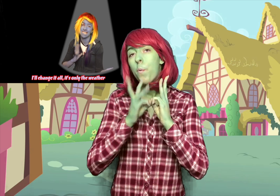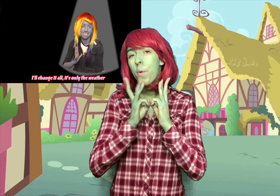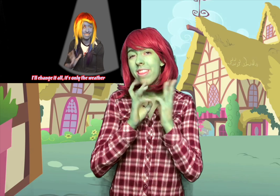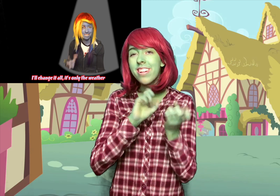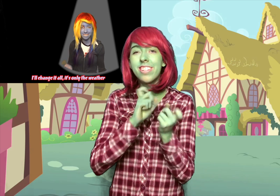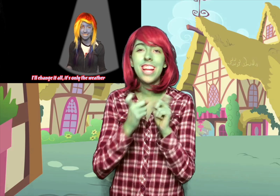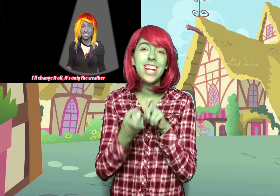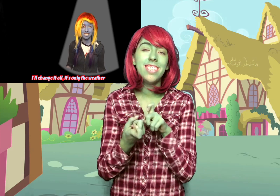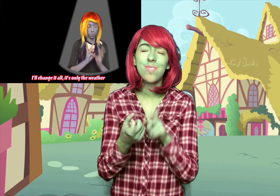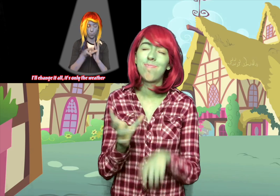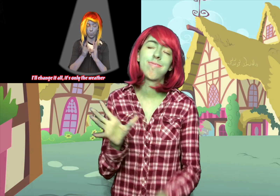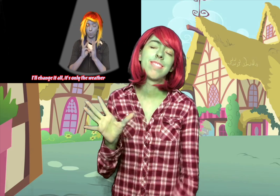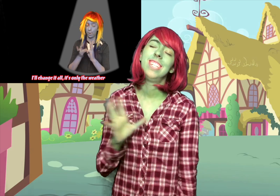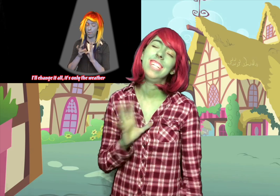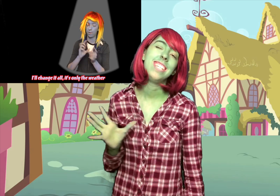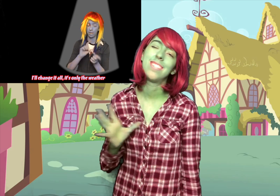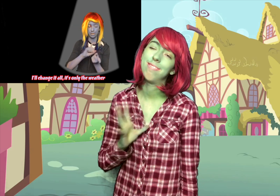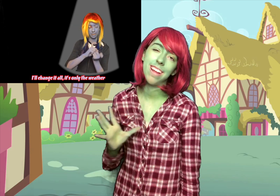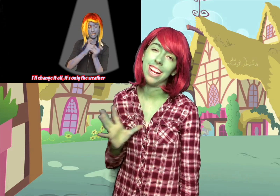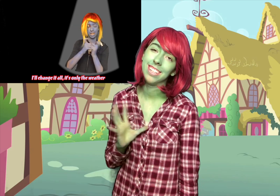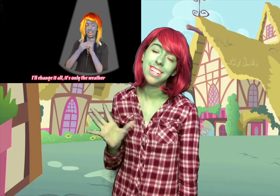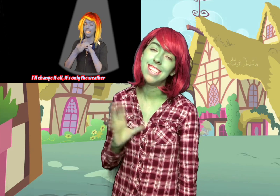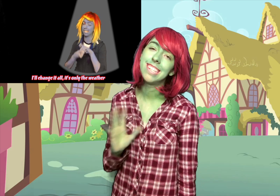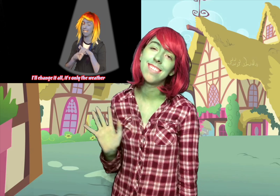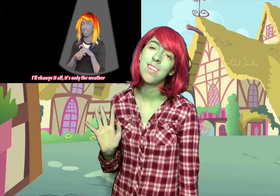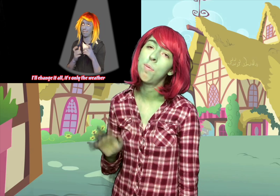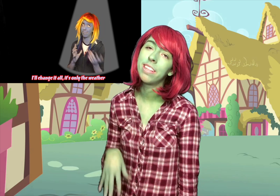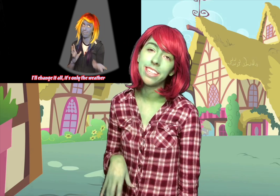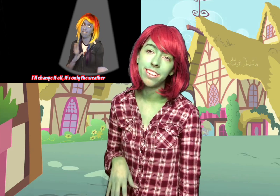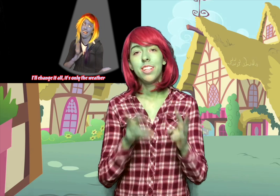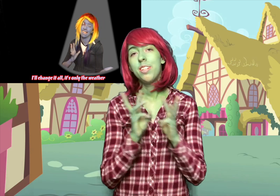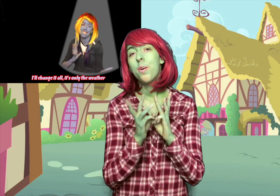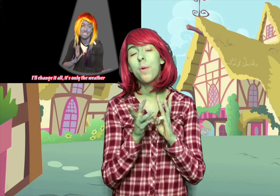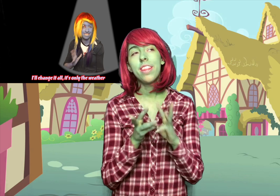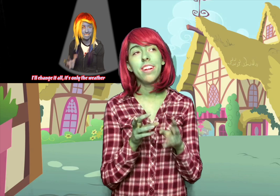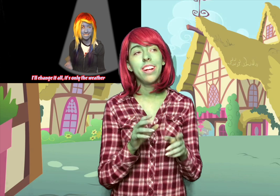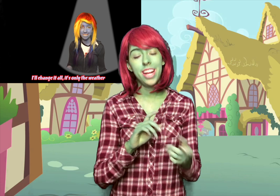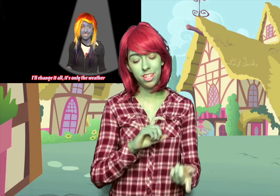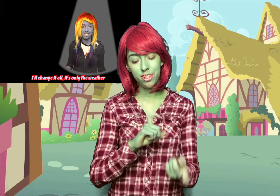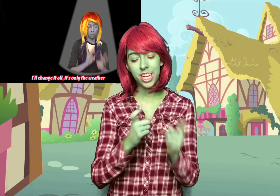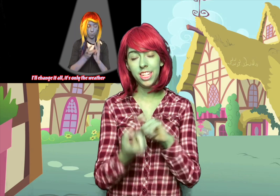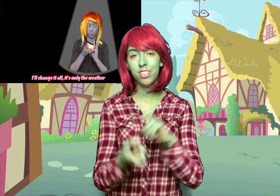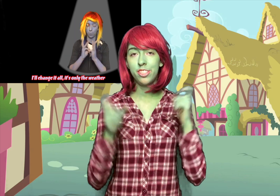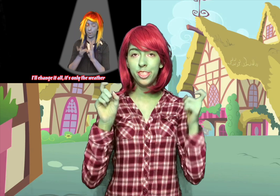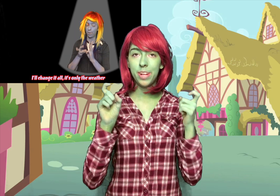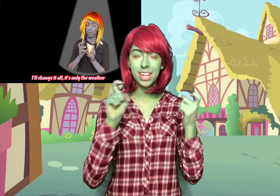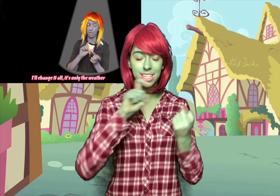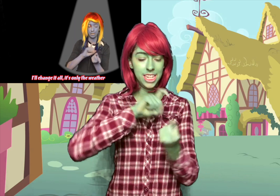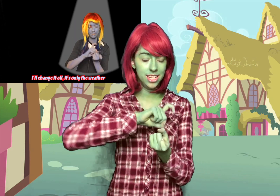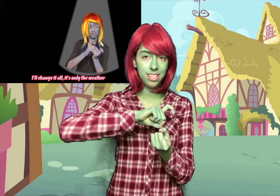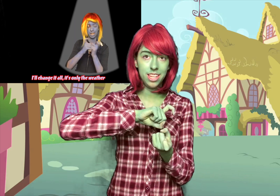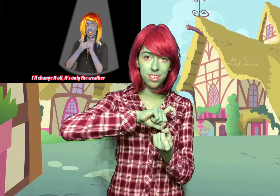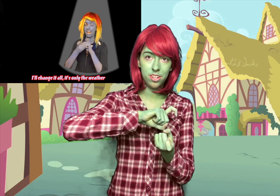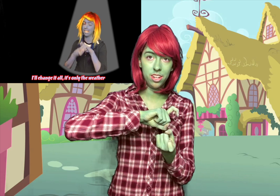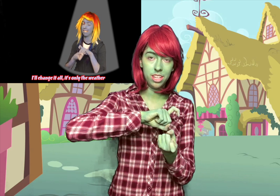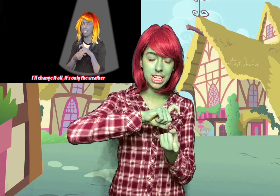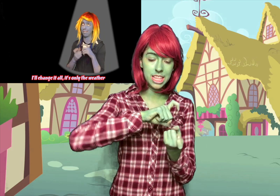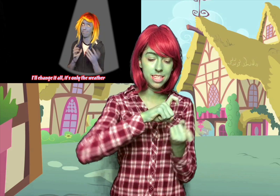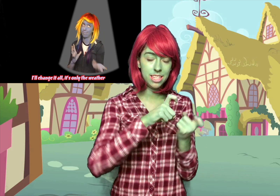"weather change is fine" this is no big deal you know WEATHER and CHANGE is two x hands they start like this